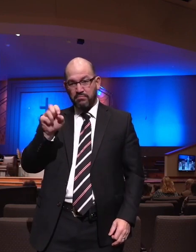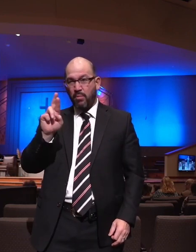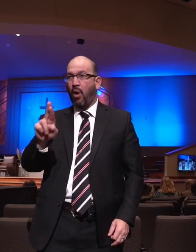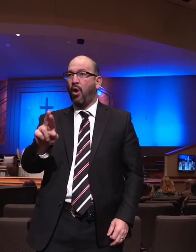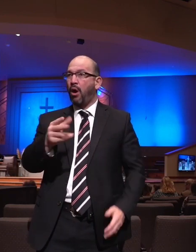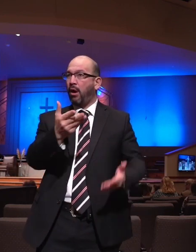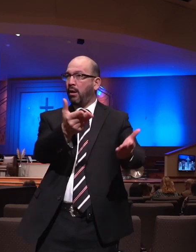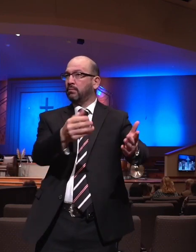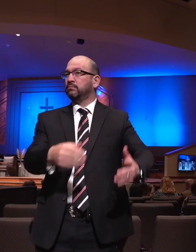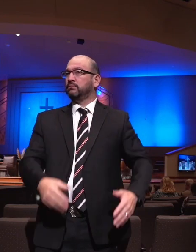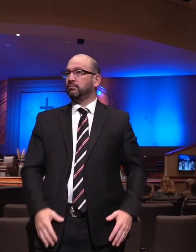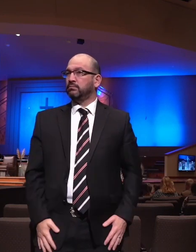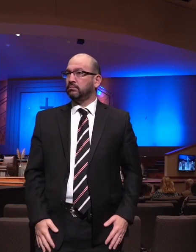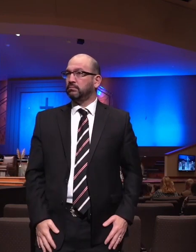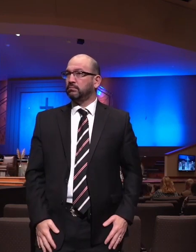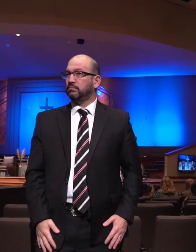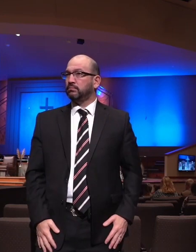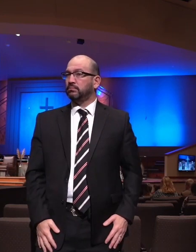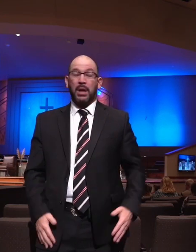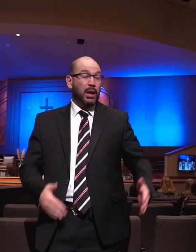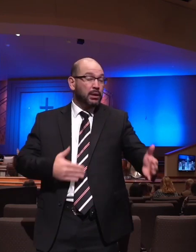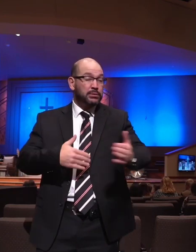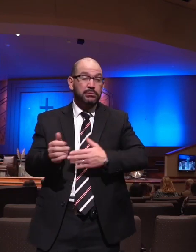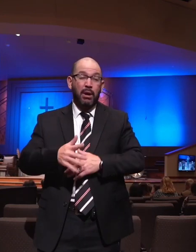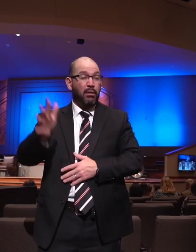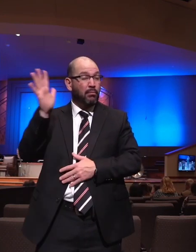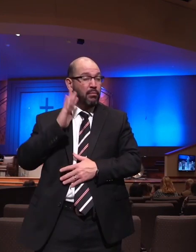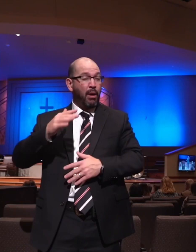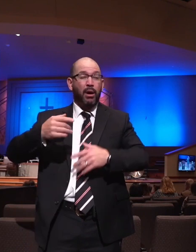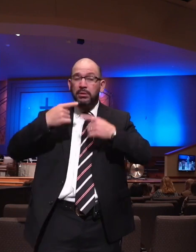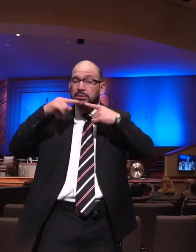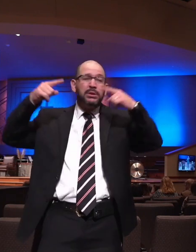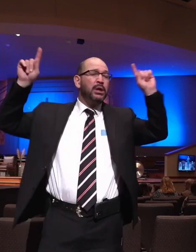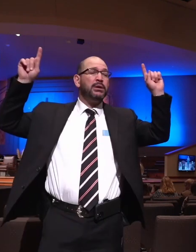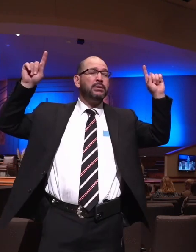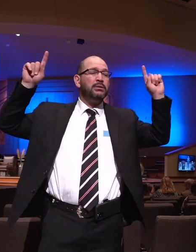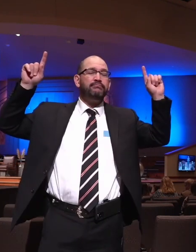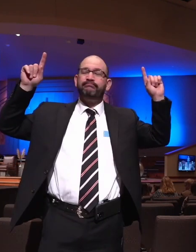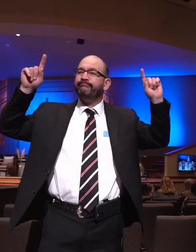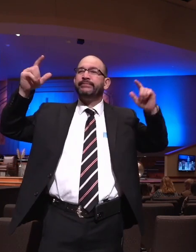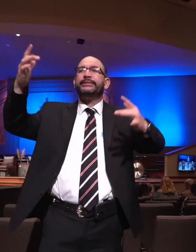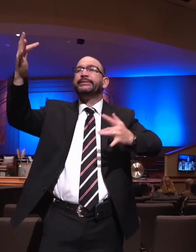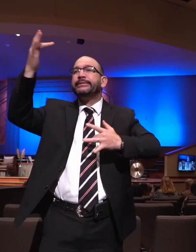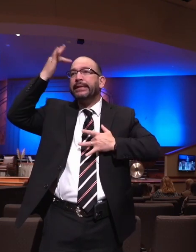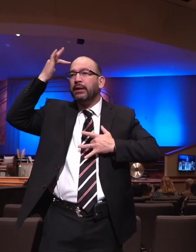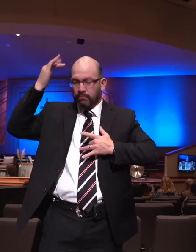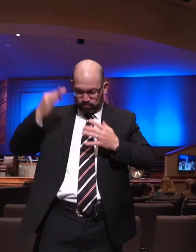and it doesn't matter what he's achieved and all the victories this guy's got a need man I'll tell you something you go